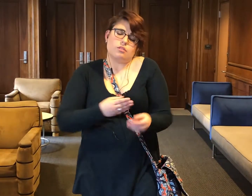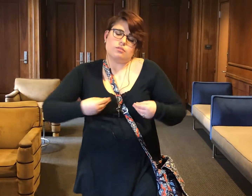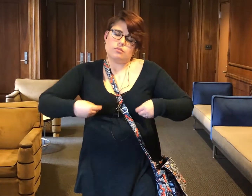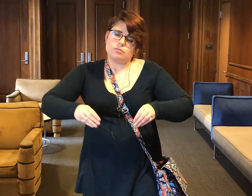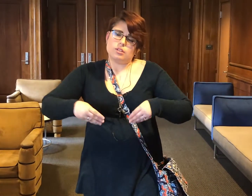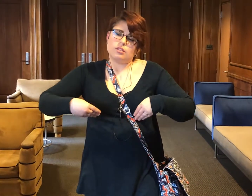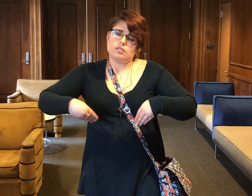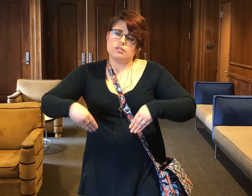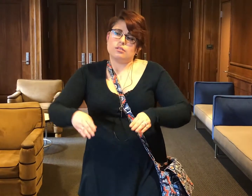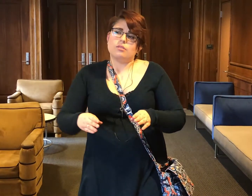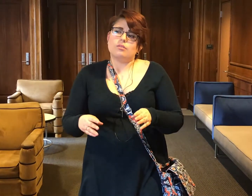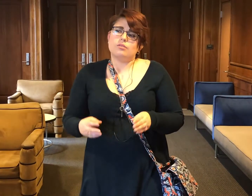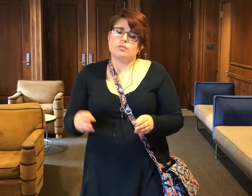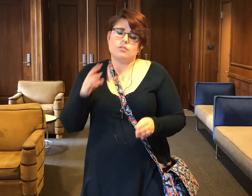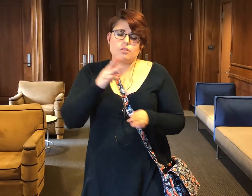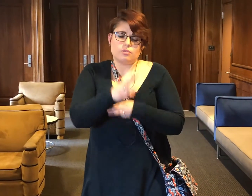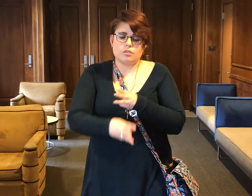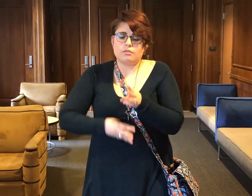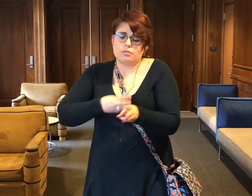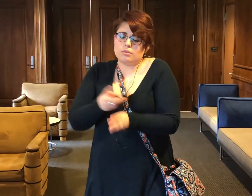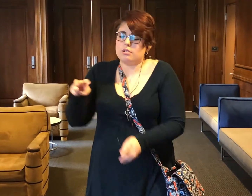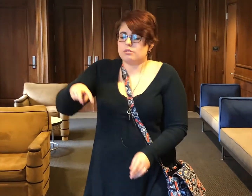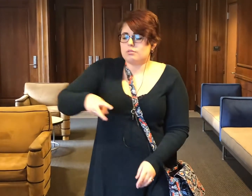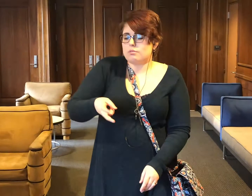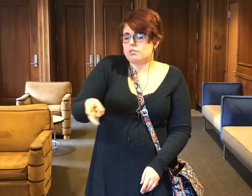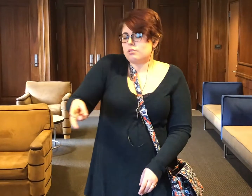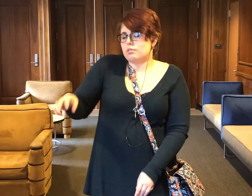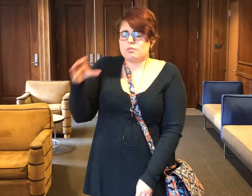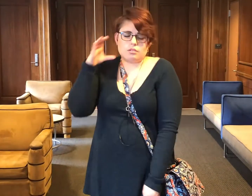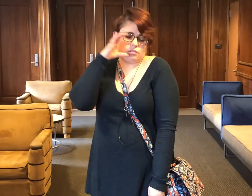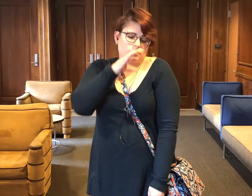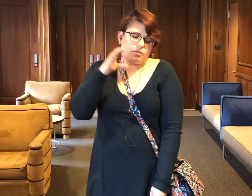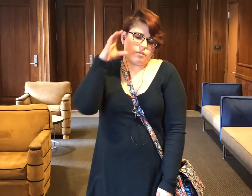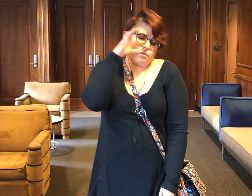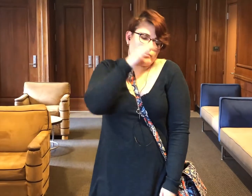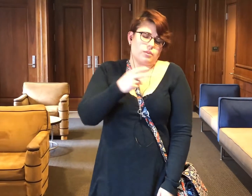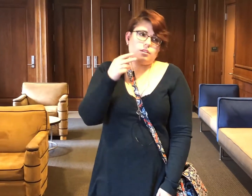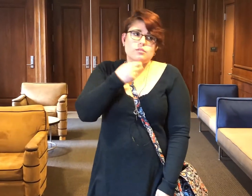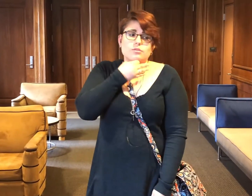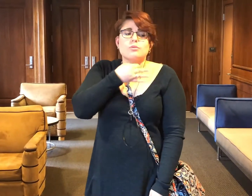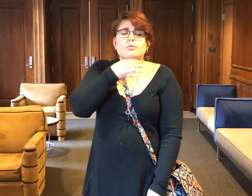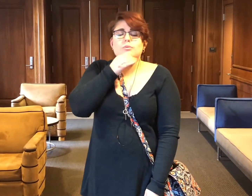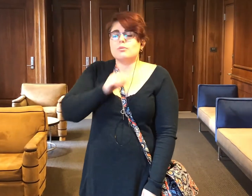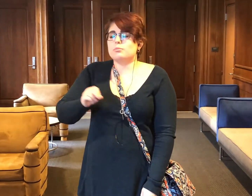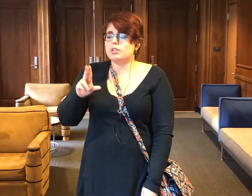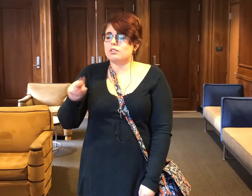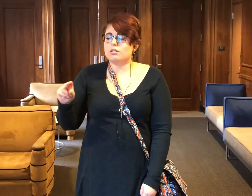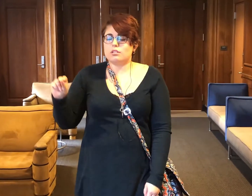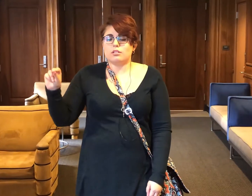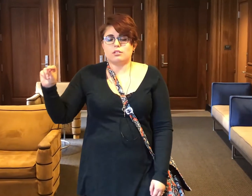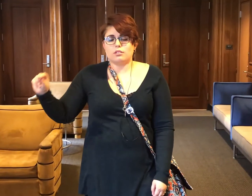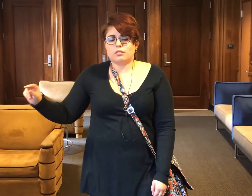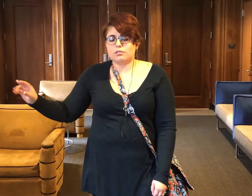have been sold We've traveled around the world and we're still roaming Soon we'll be thirty years old